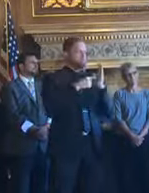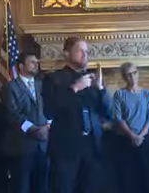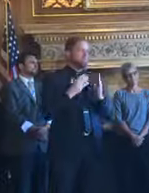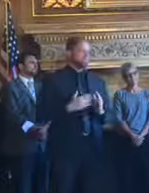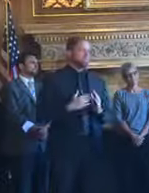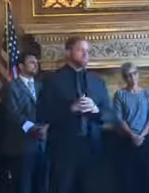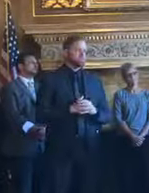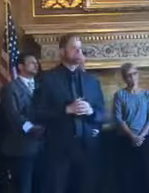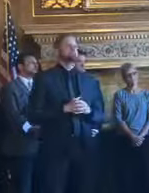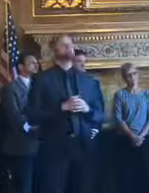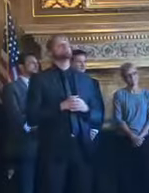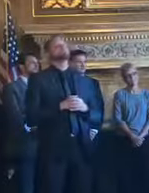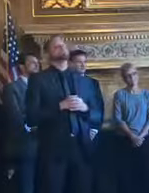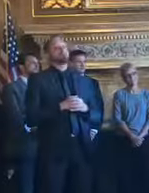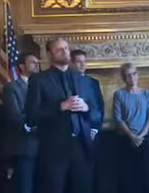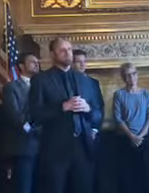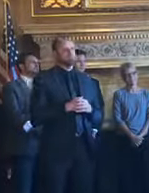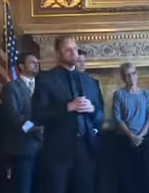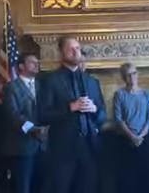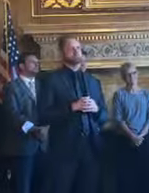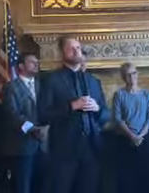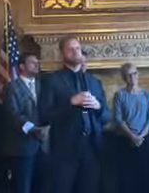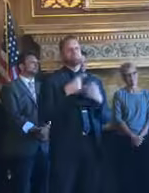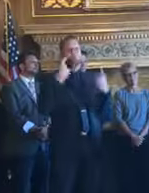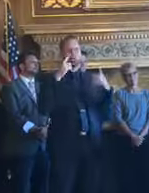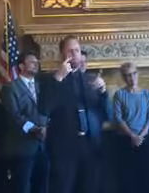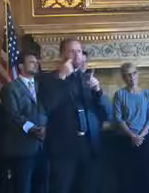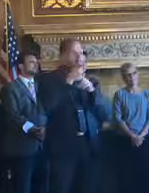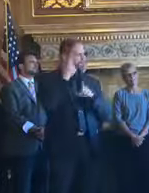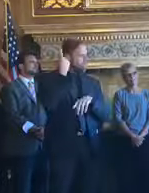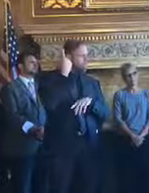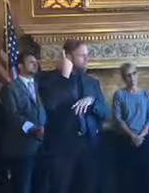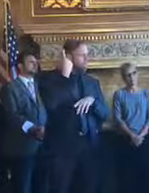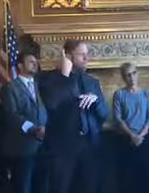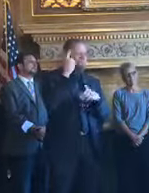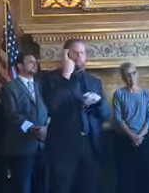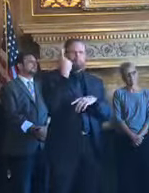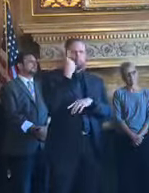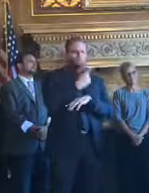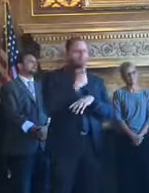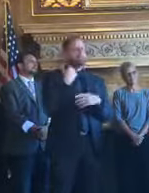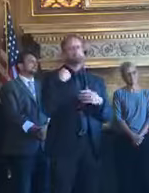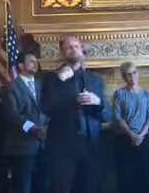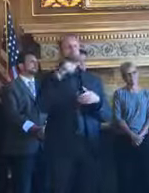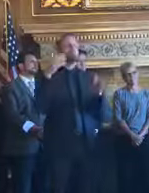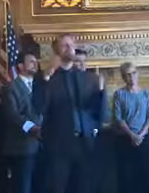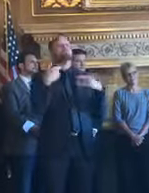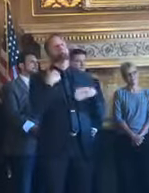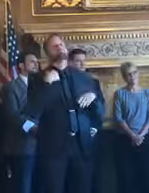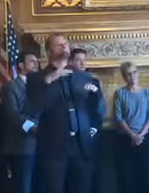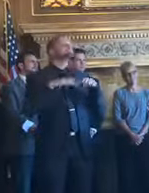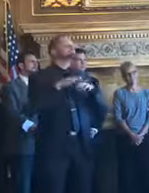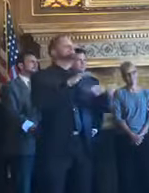One day I was here, might have even been in this room, and he took me aside. He said, "hey, you work on deaf issues, what is going on with licensing, when are we getting an update?".